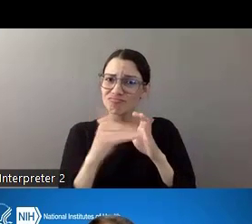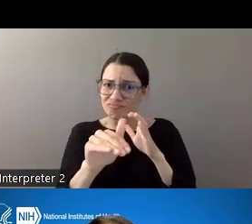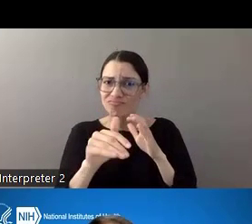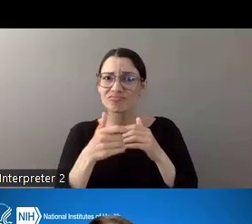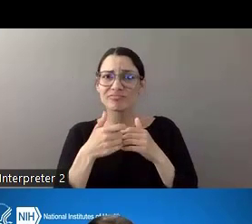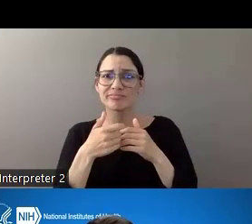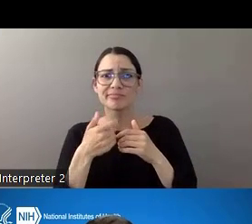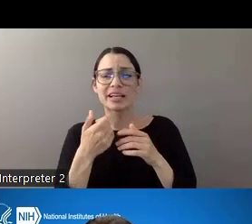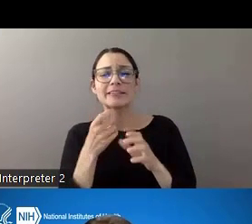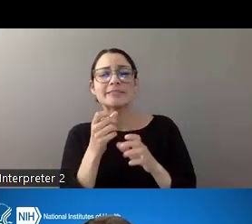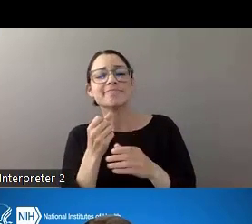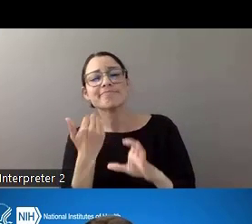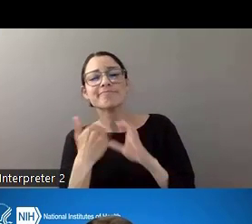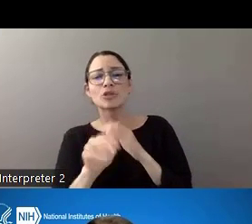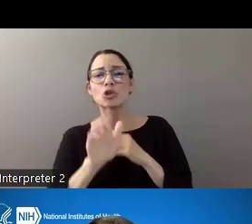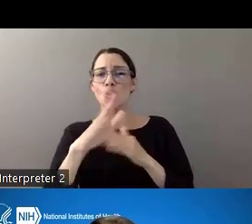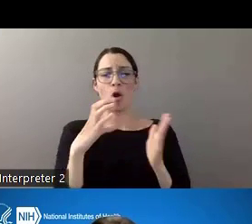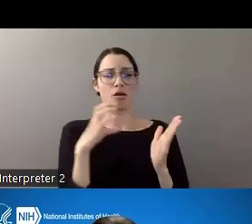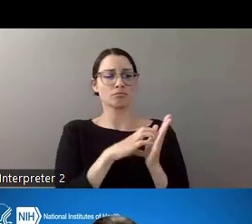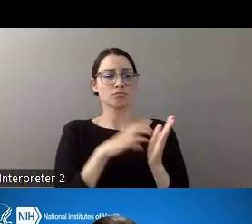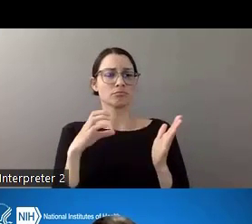so you can talk about the research that you want to do.